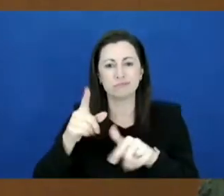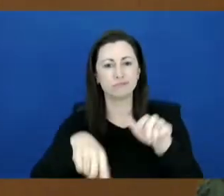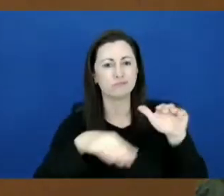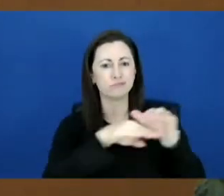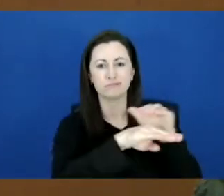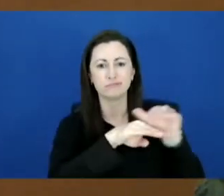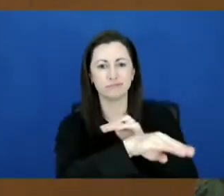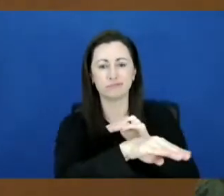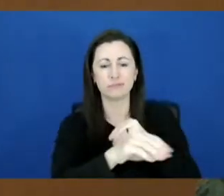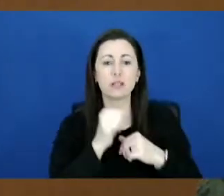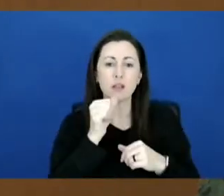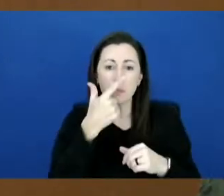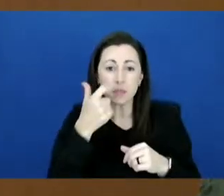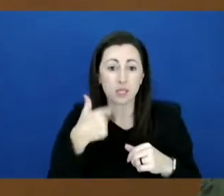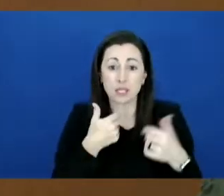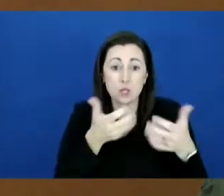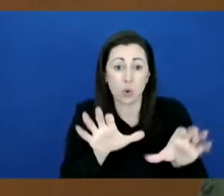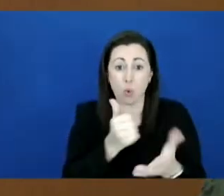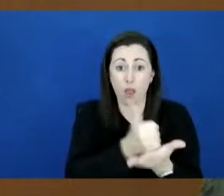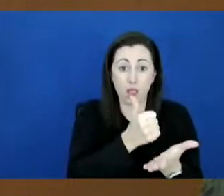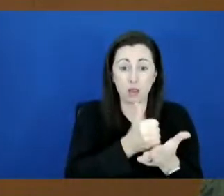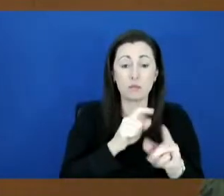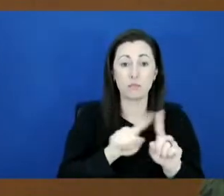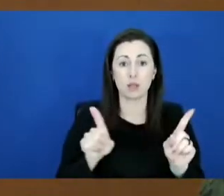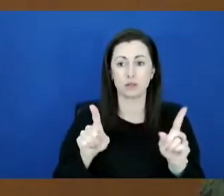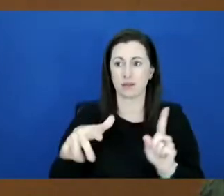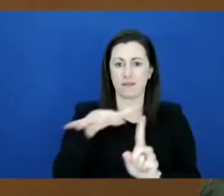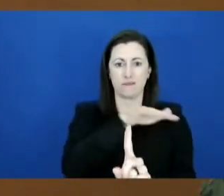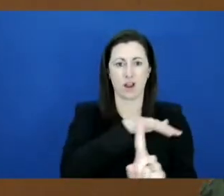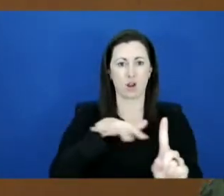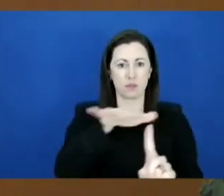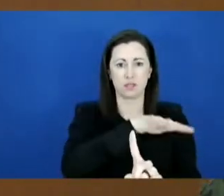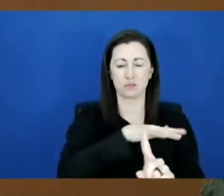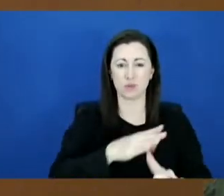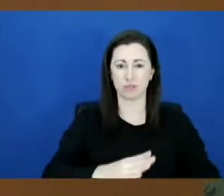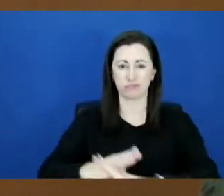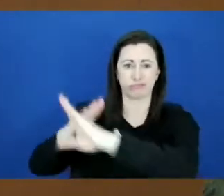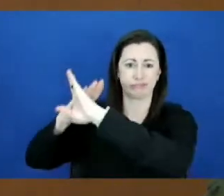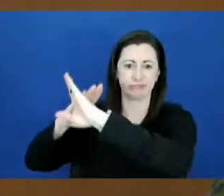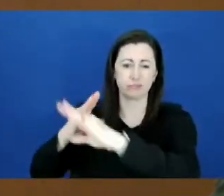AVAILABLE, PEOPLE OFTEN CAN'T ACCESS THEM.